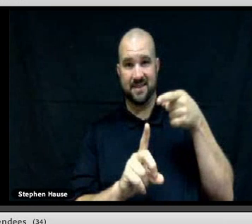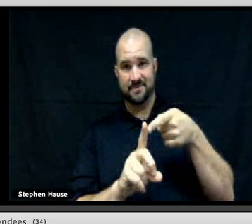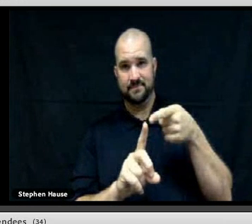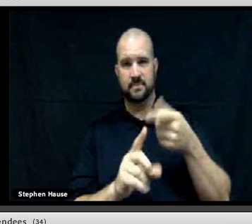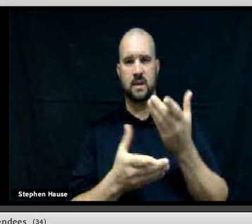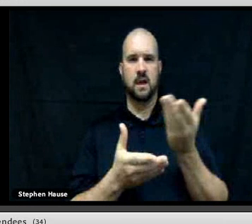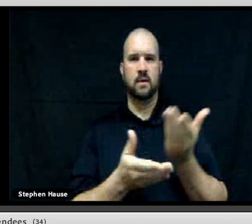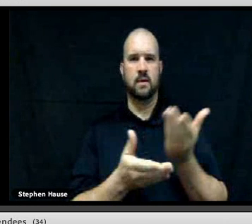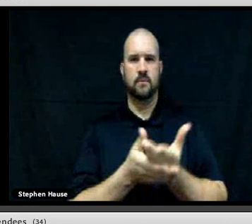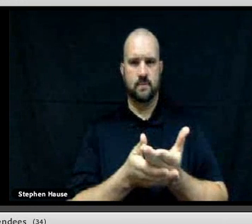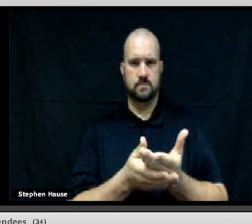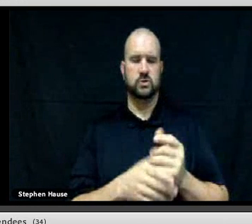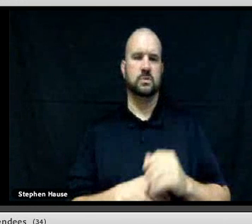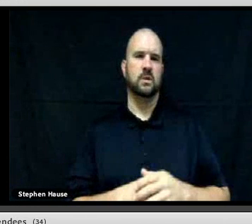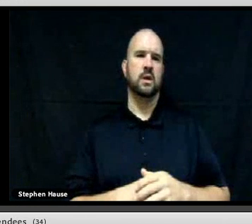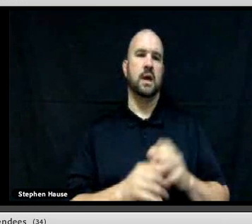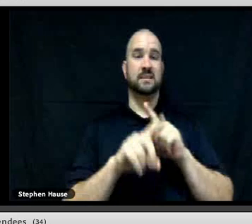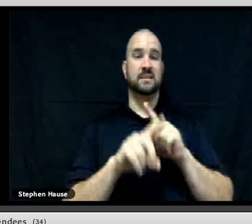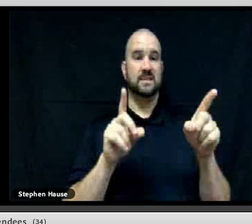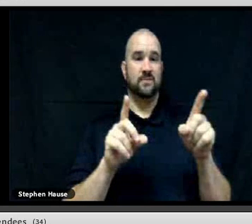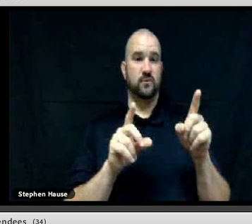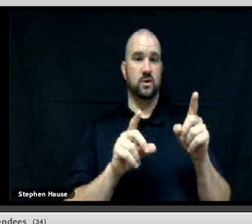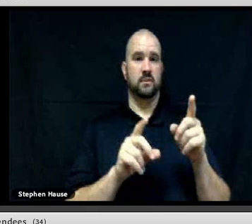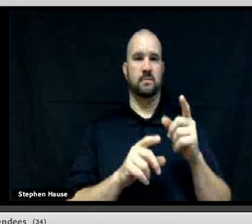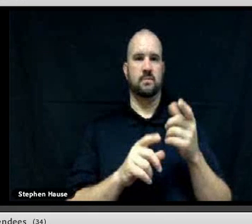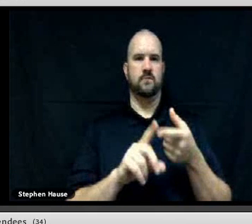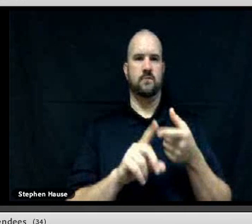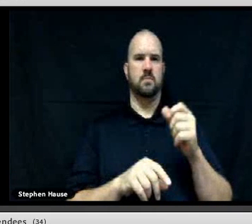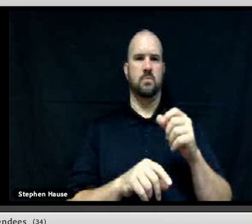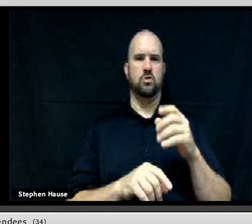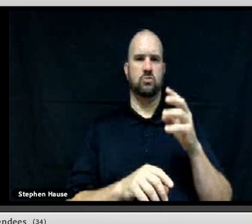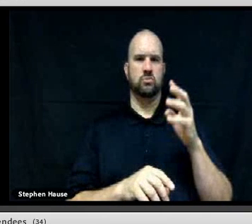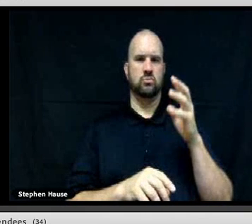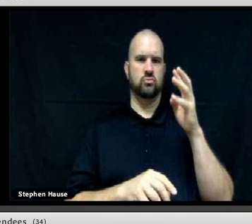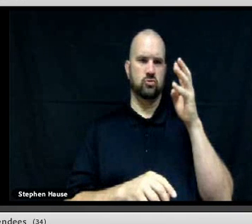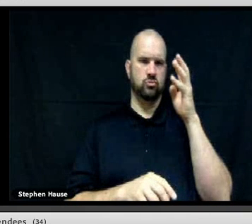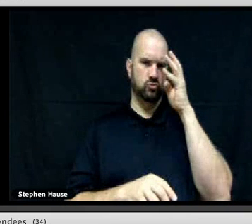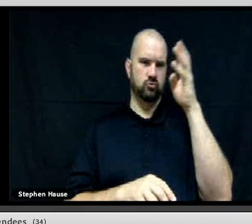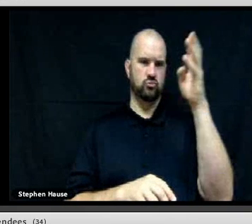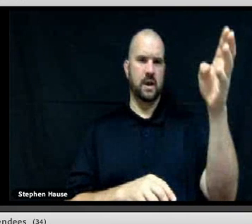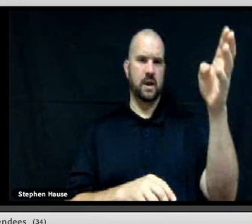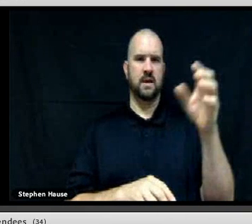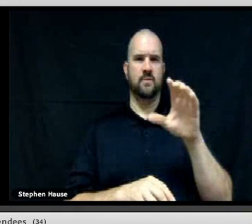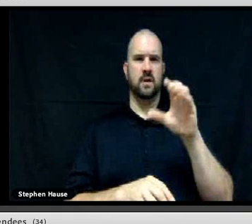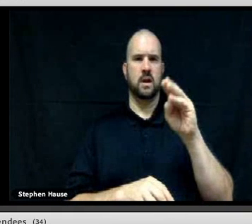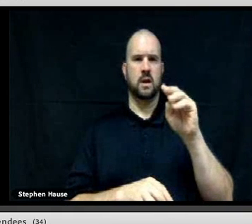which is a license for use and reuse. Um, so this is not the same as a Creative Commons